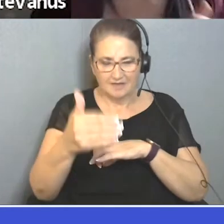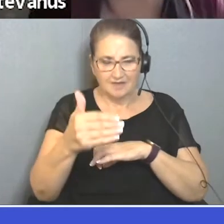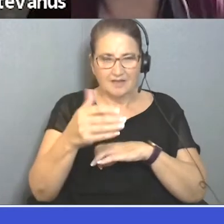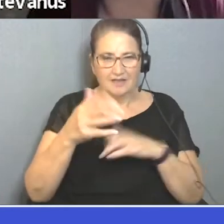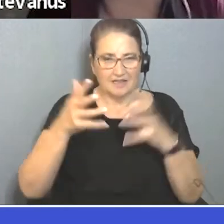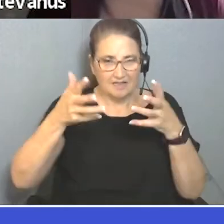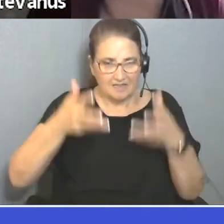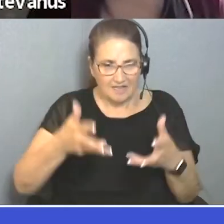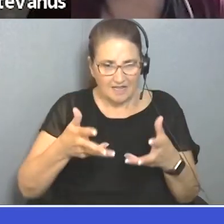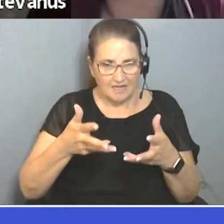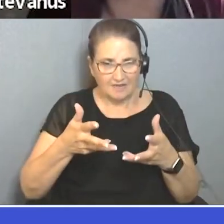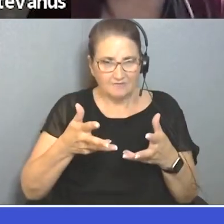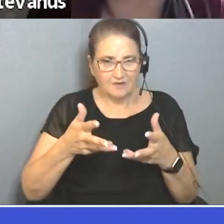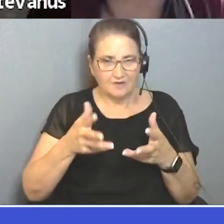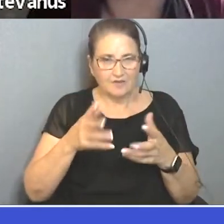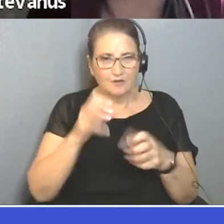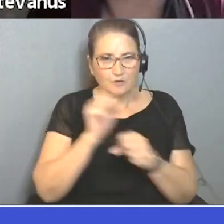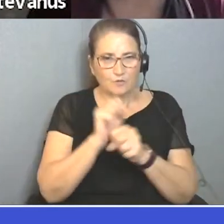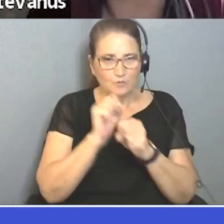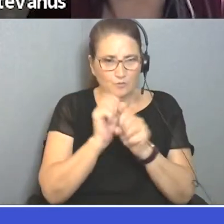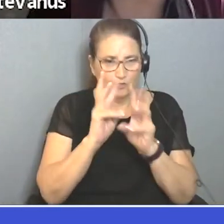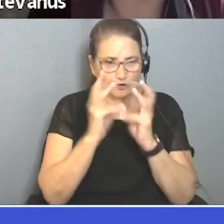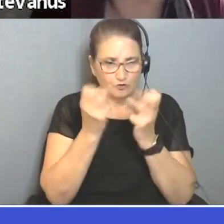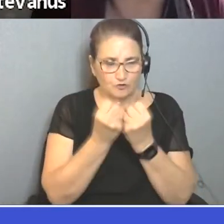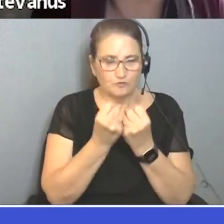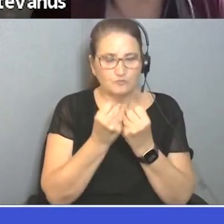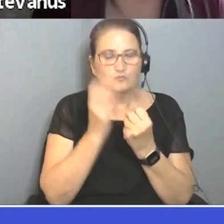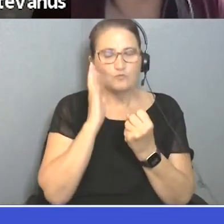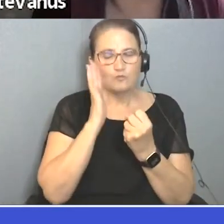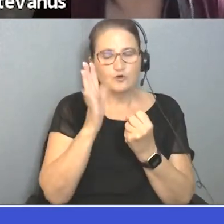the remainder of the portion of the -- the remainder of the workshop,